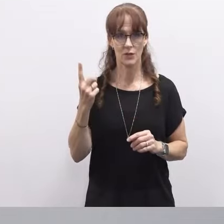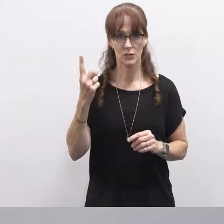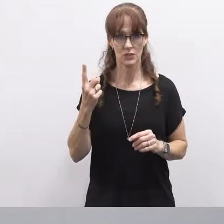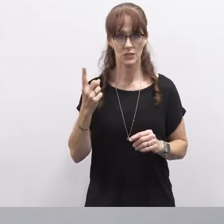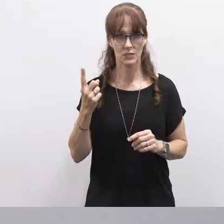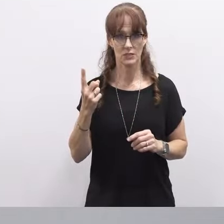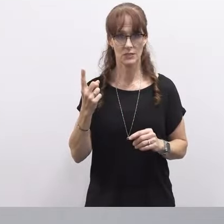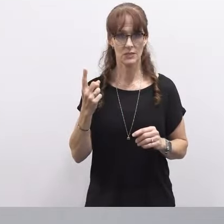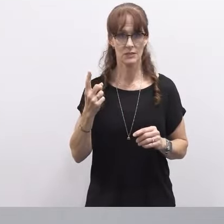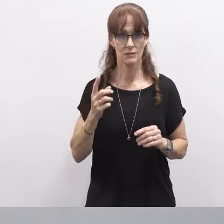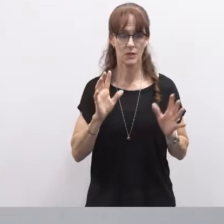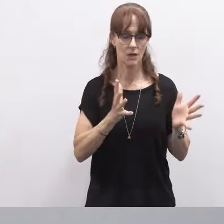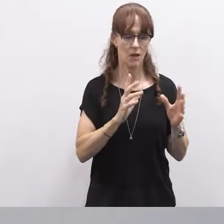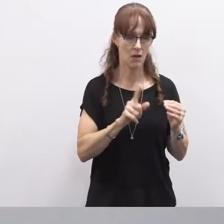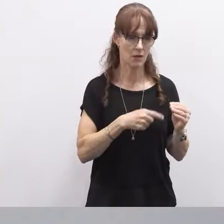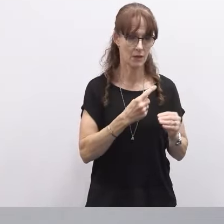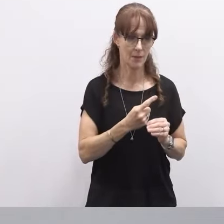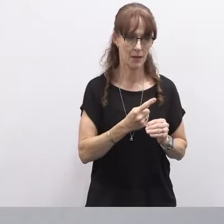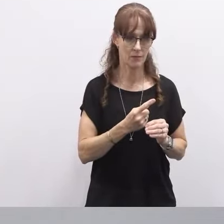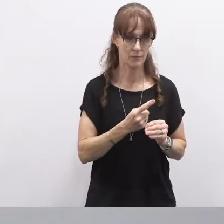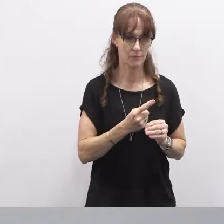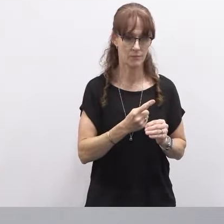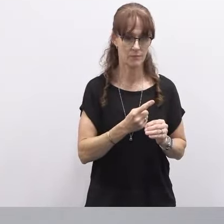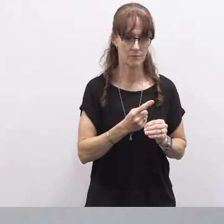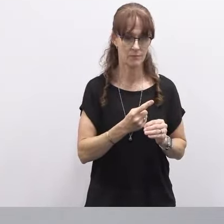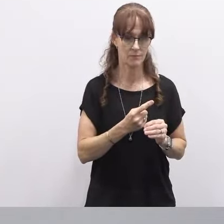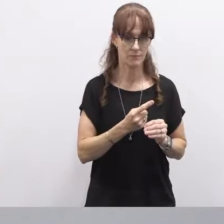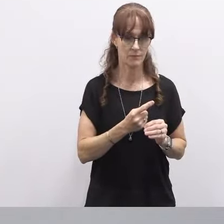where we not only talk about our choice